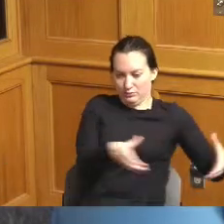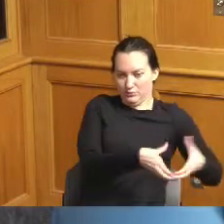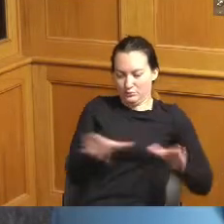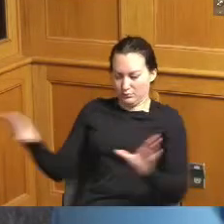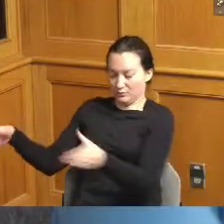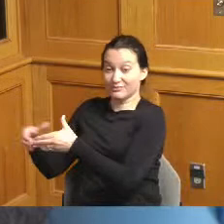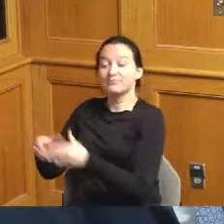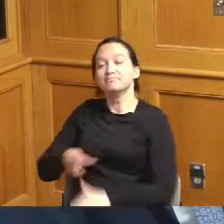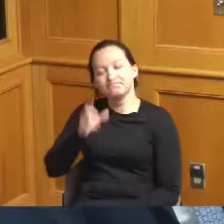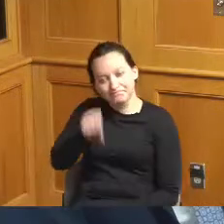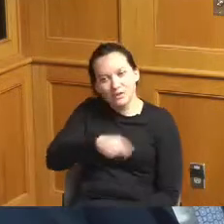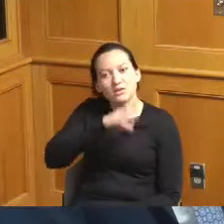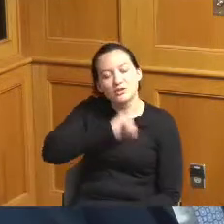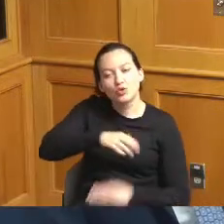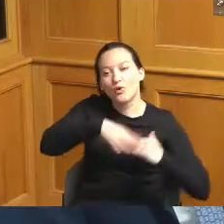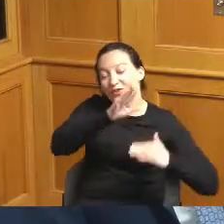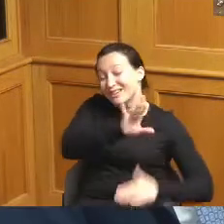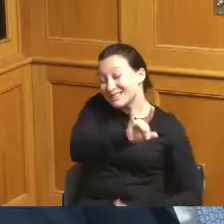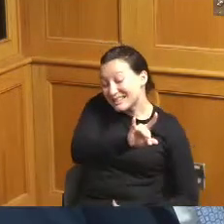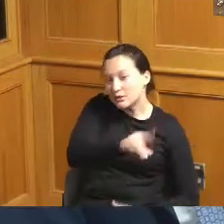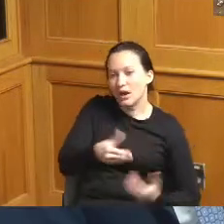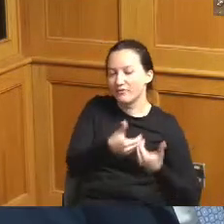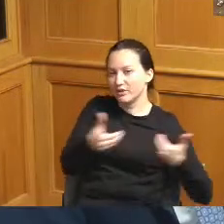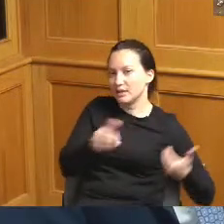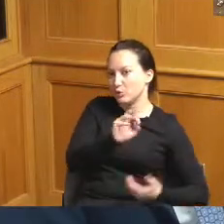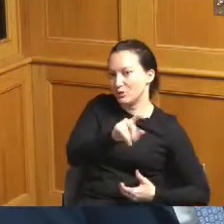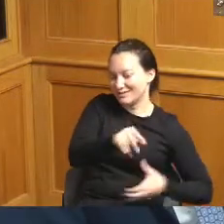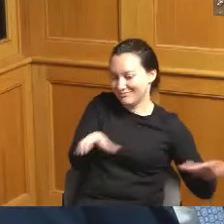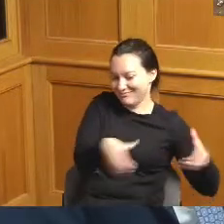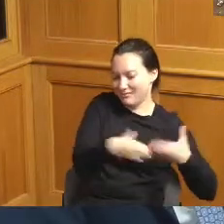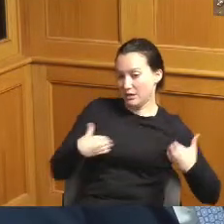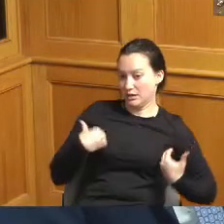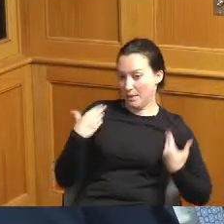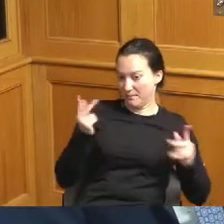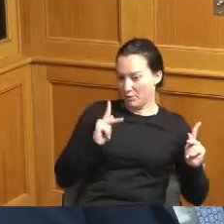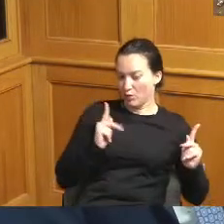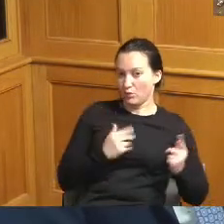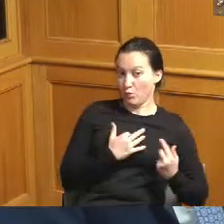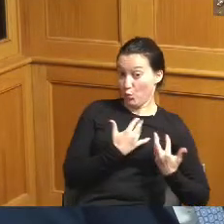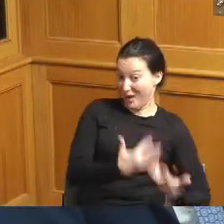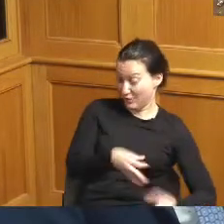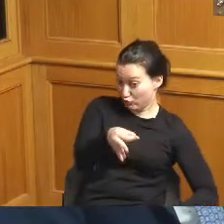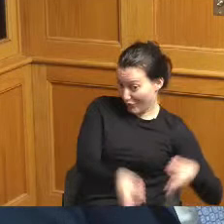over 18 they're maintained on a separate unit of Youth that are awaiting trial in the adult